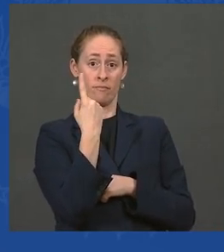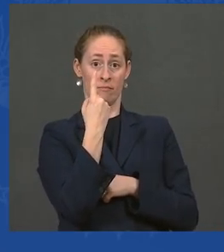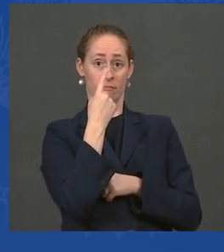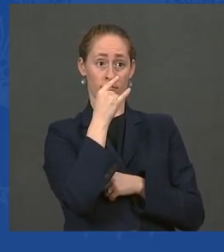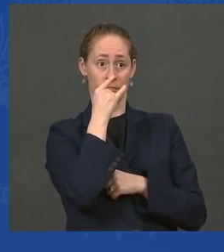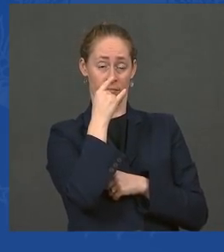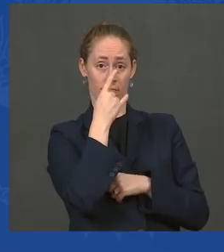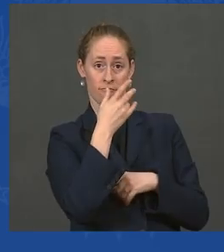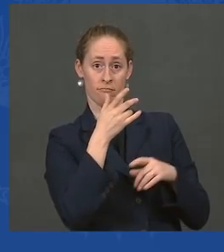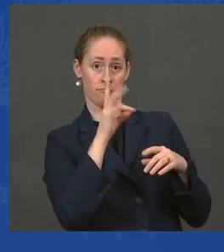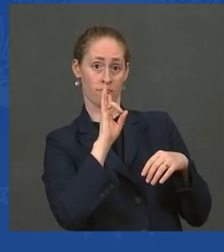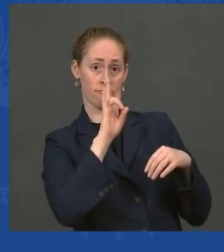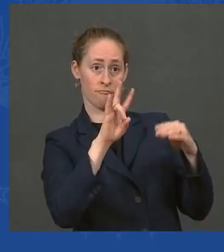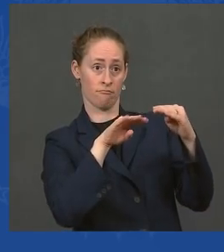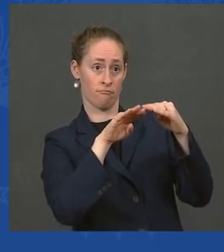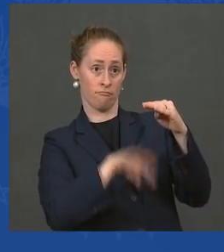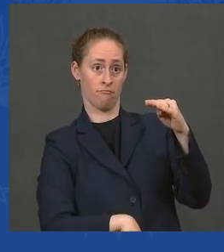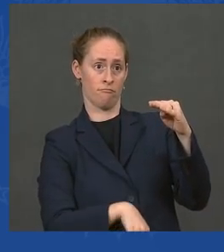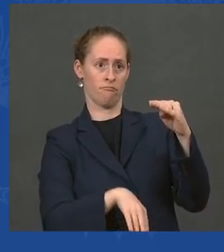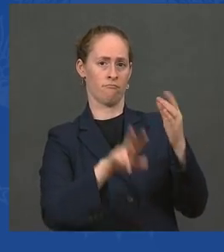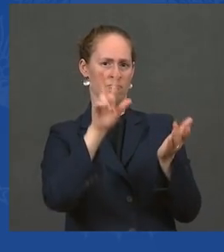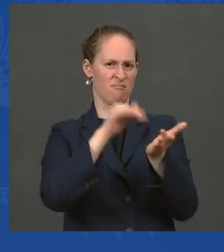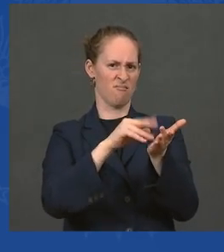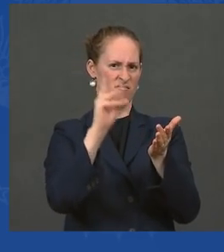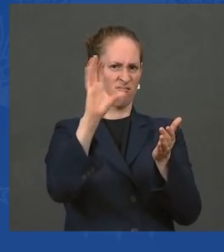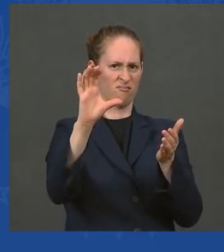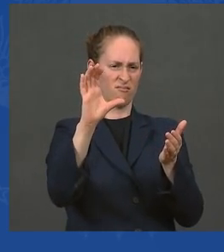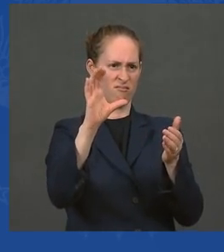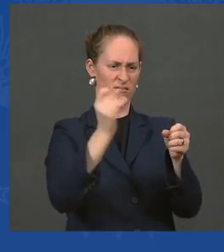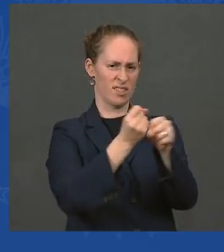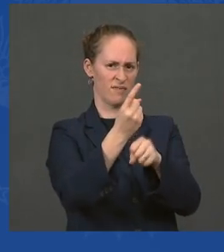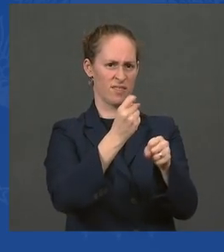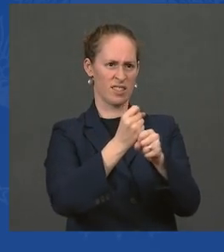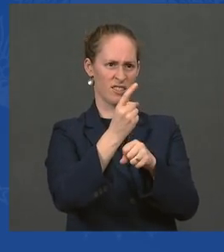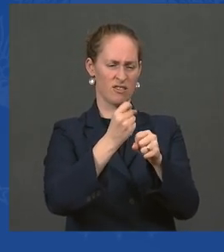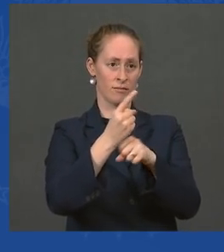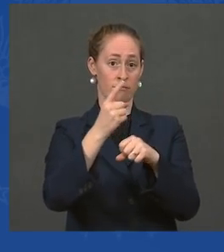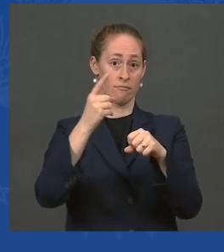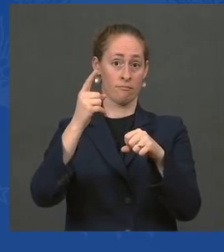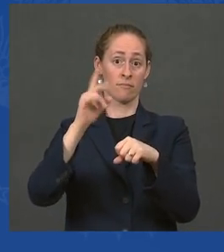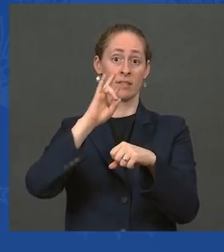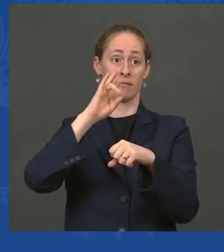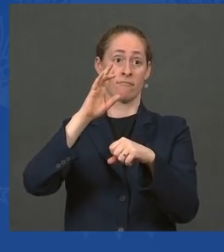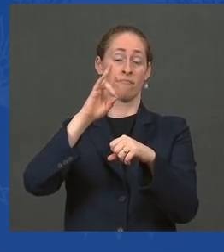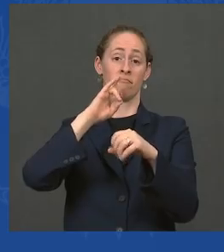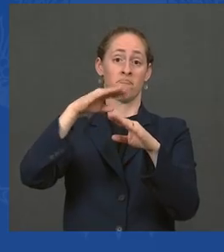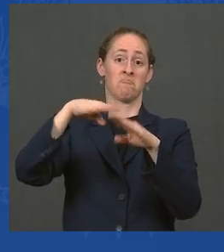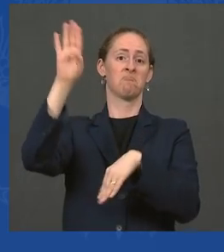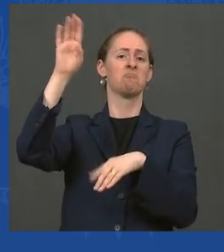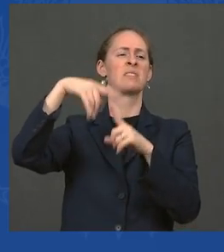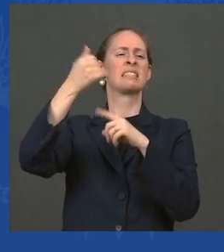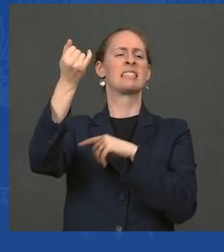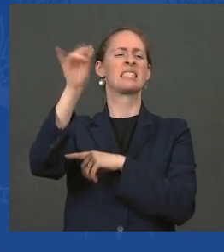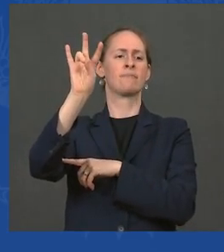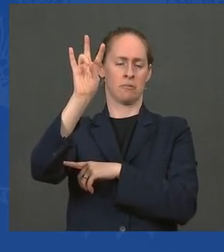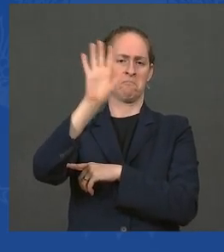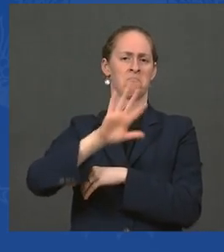And if you have one over 7 to 17, you get $3,000 a year." We upped it from $2,000. Well, guess what?